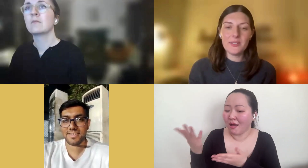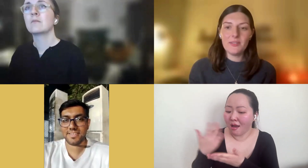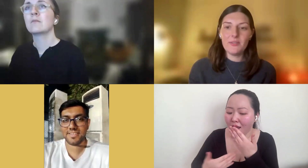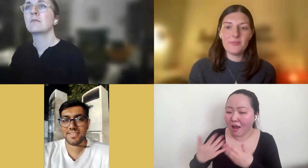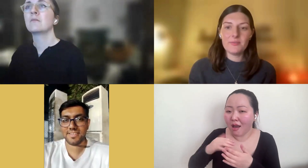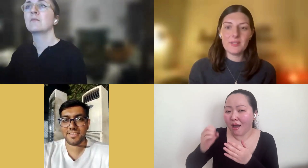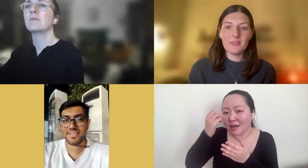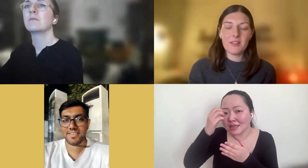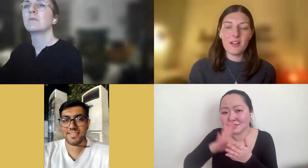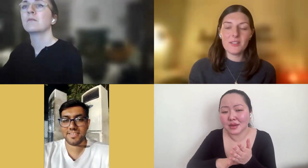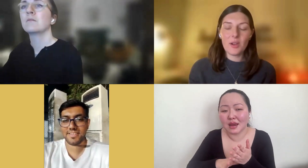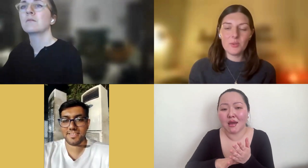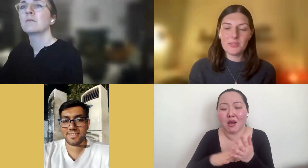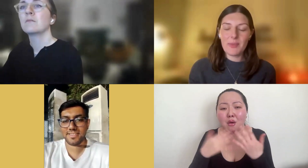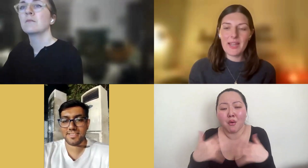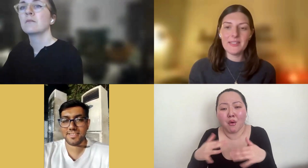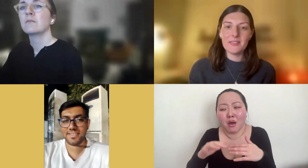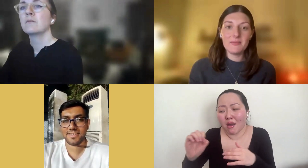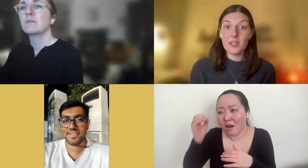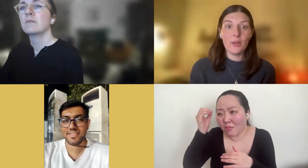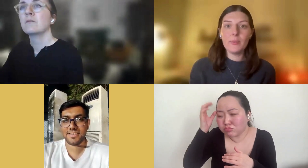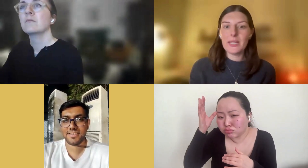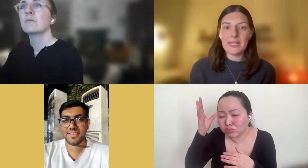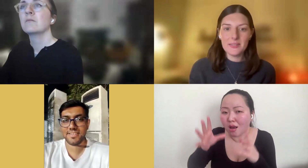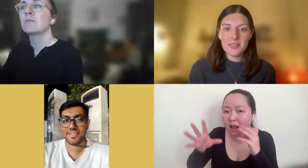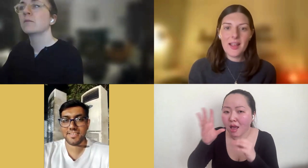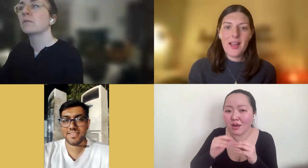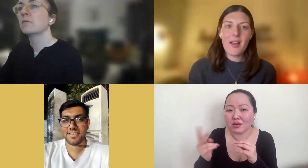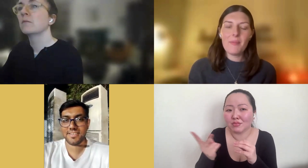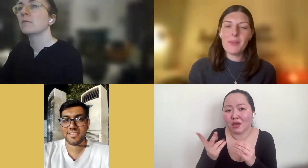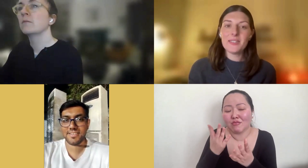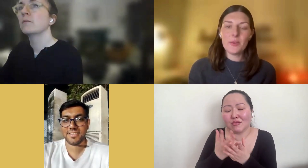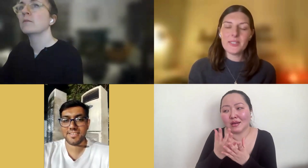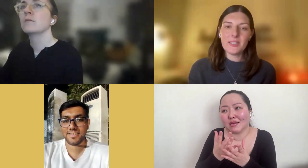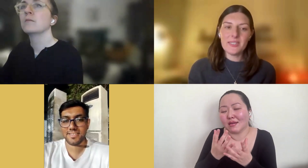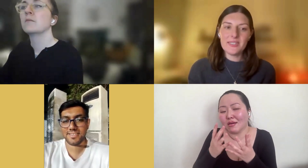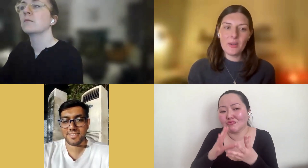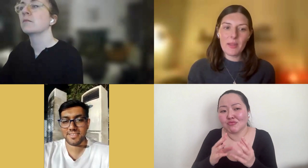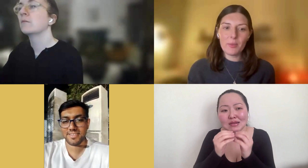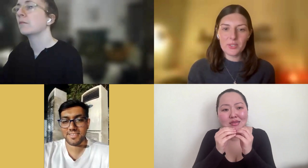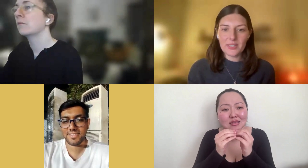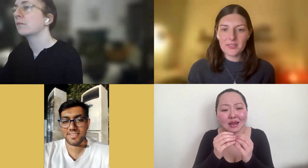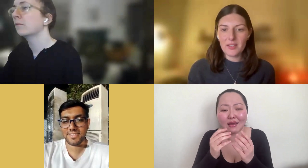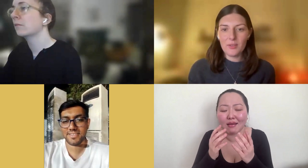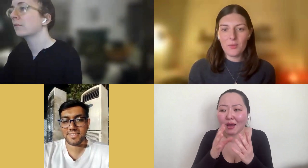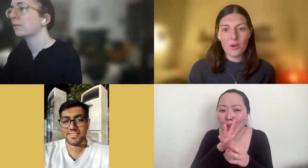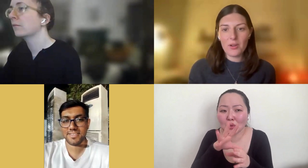inclusive arts and culture space globally. And it is so exciting to hear about the projects you